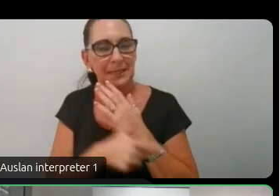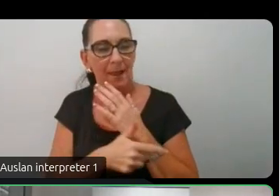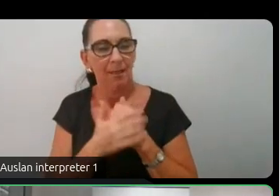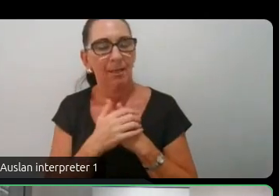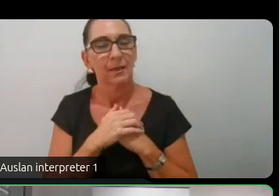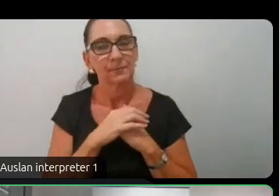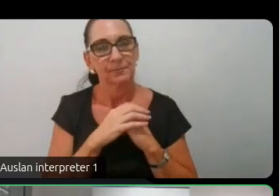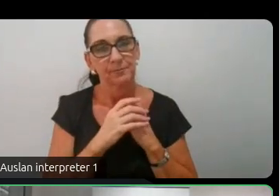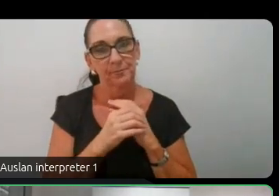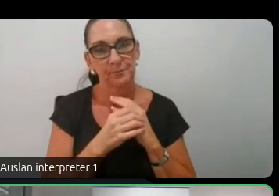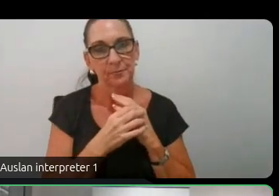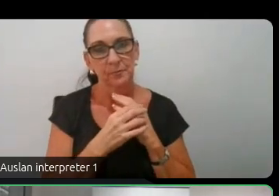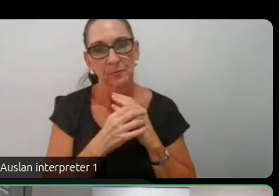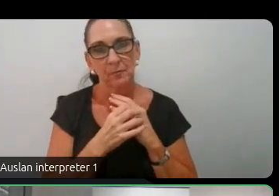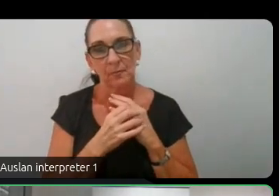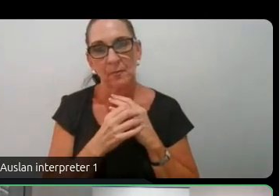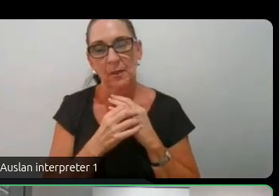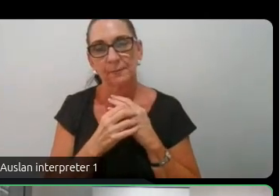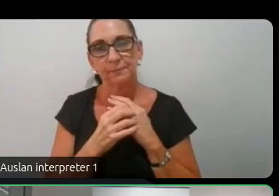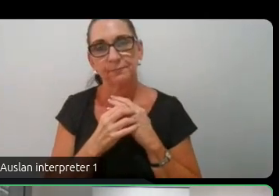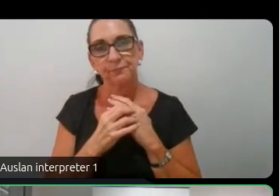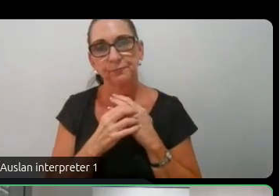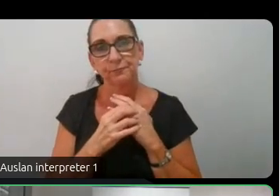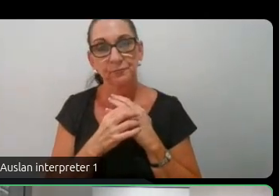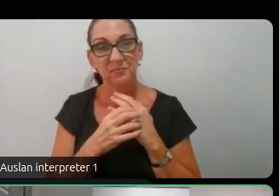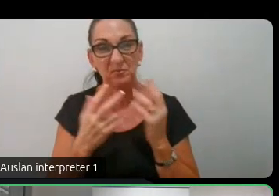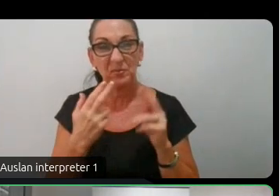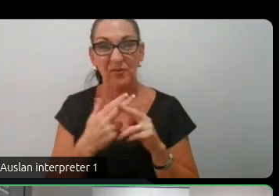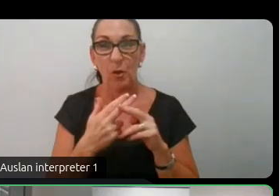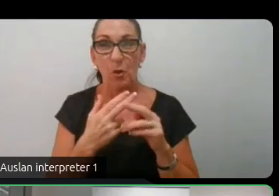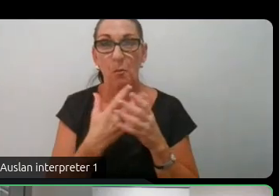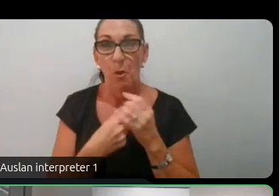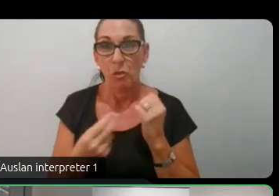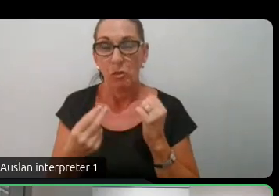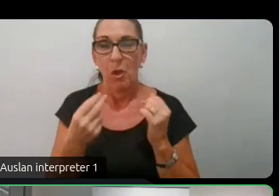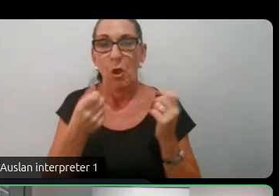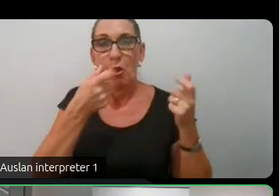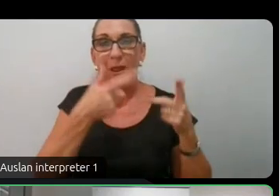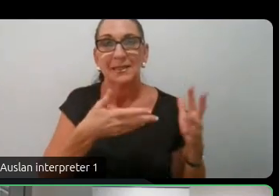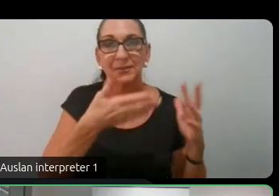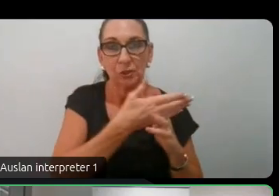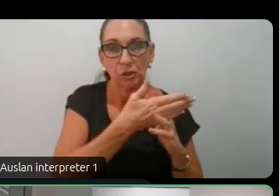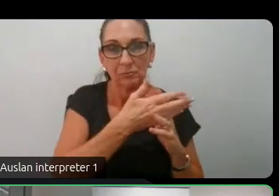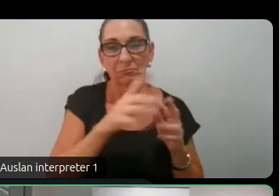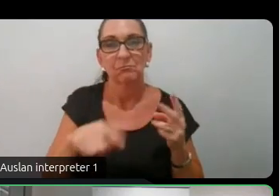um for both early intervention and the disability requirements, um you're going to need to